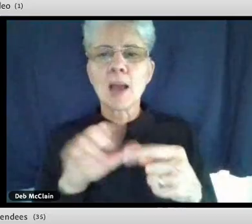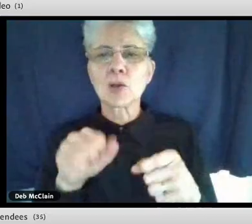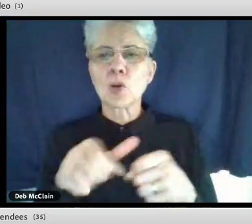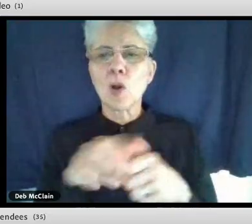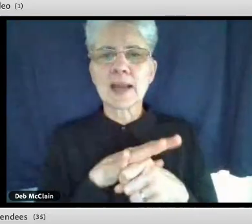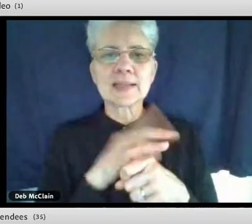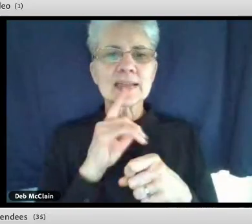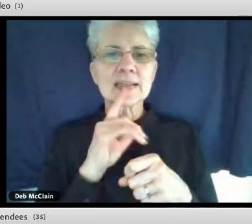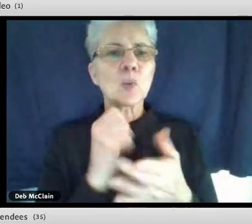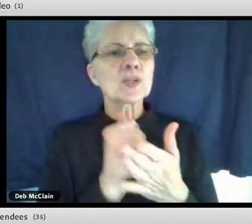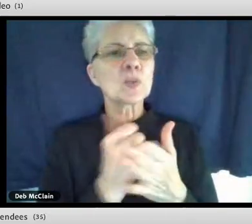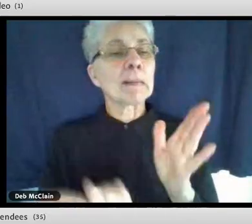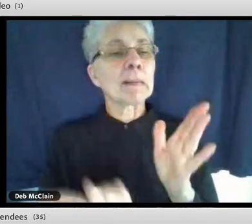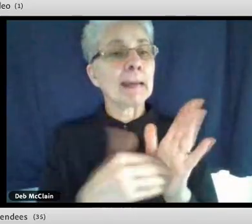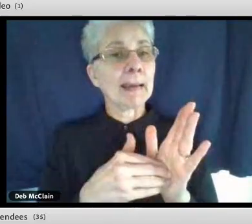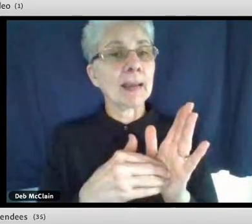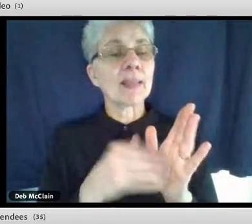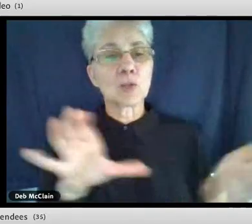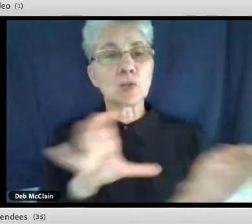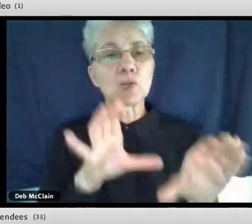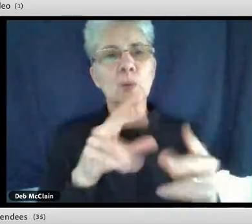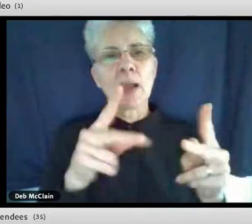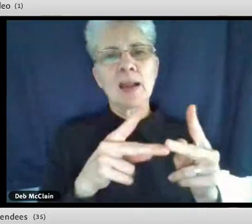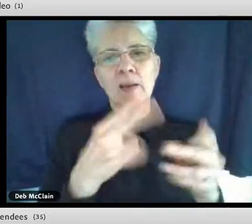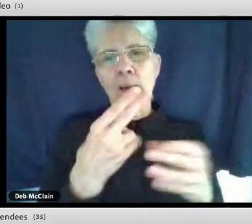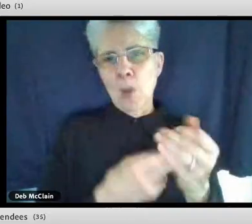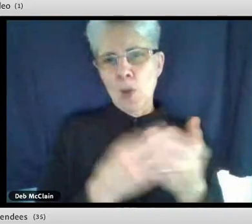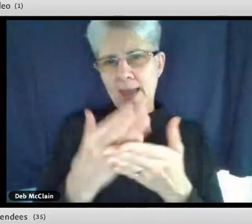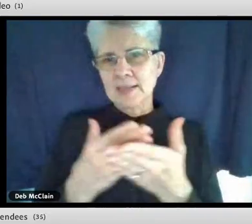and, sorry about that, COVID-19 resources,